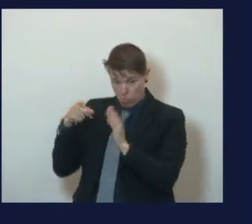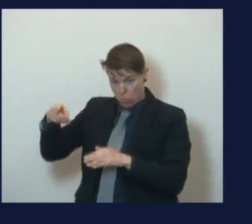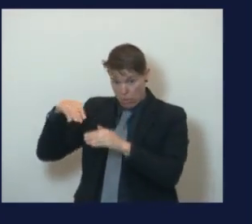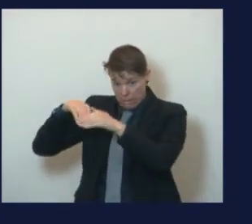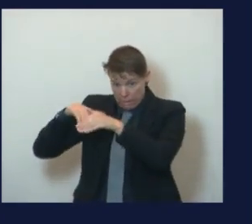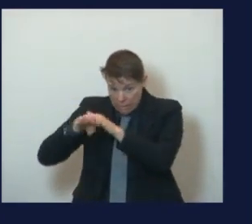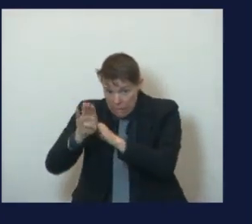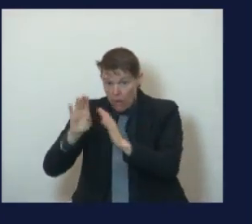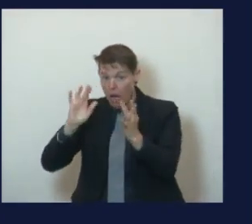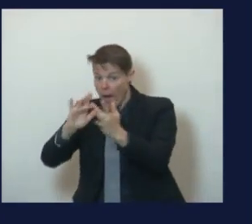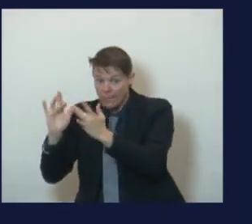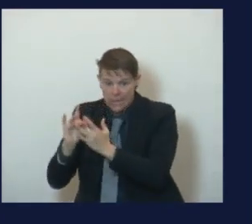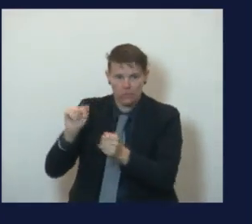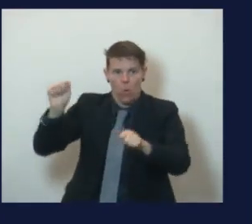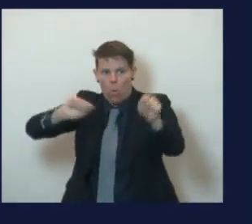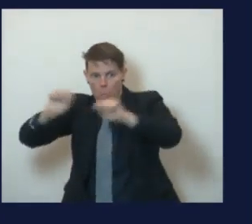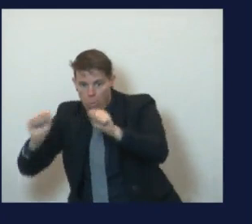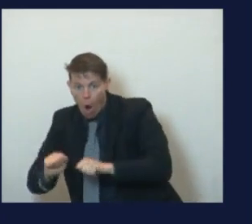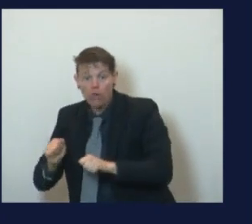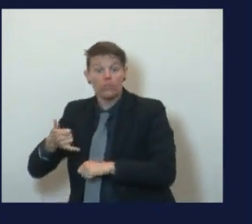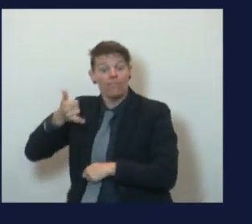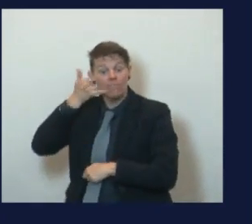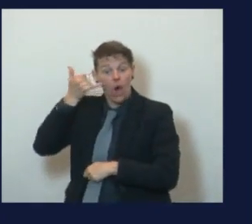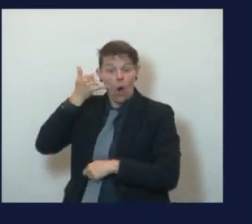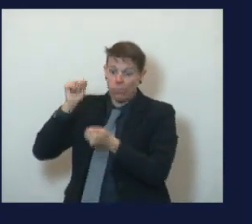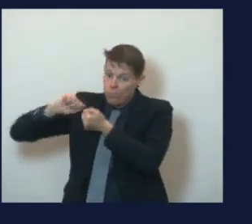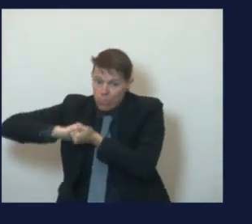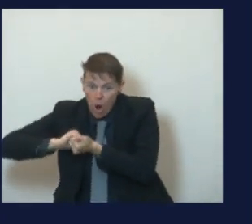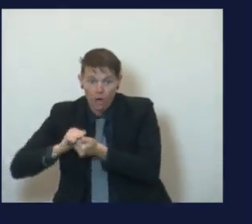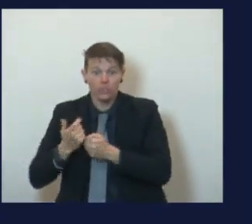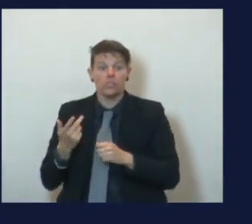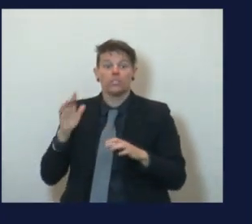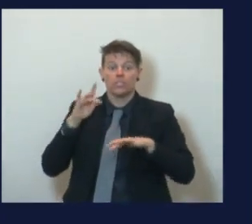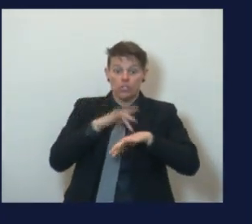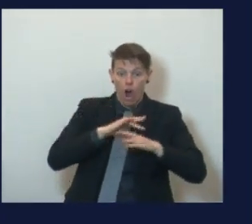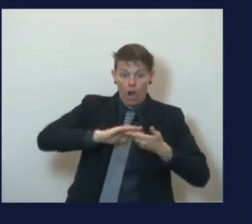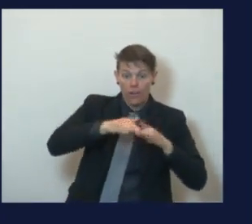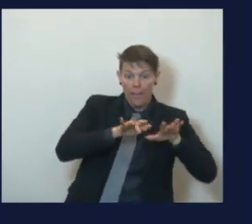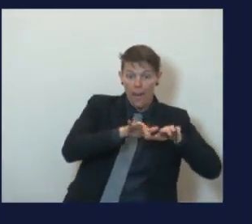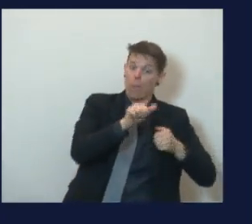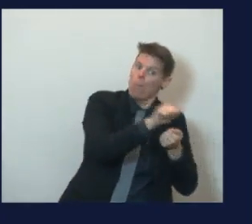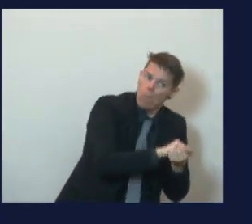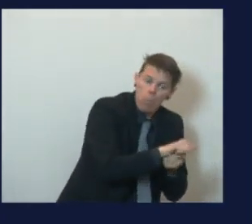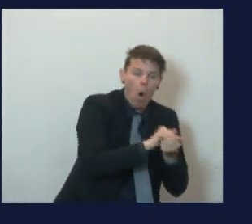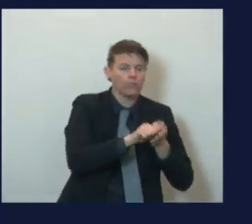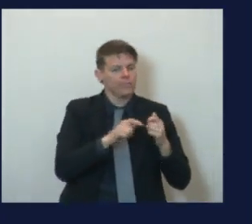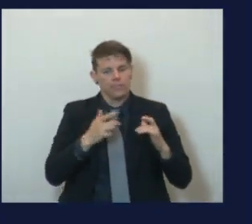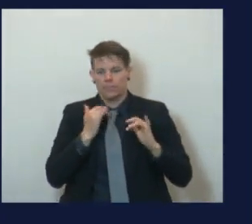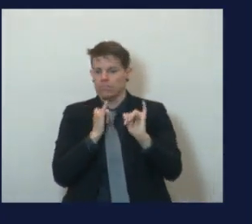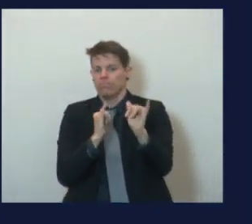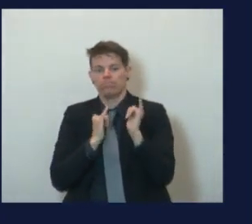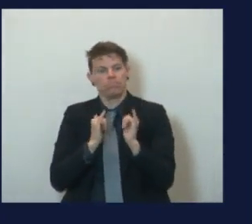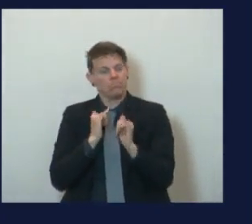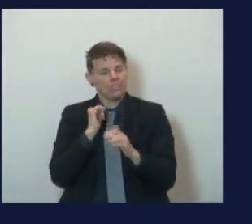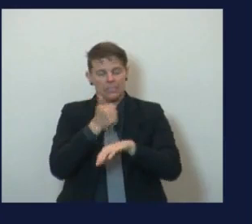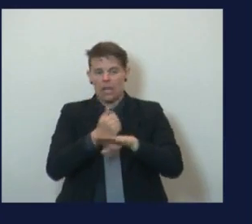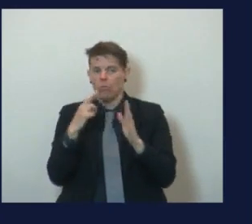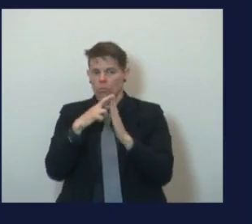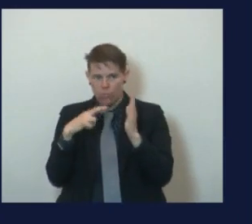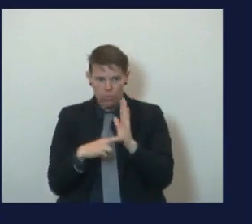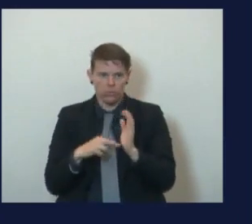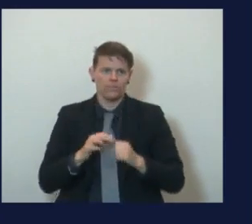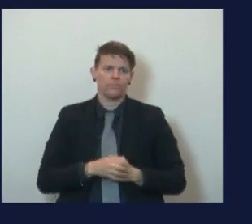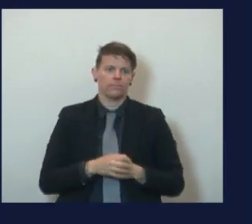IT IS A PRACTICE I REQUIRE BY THE STAFF, THAT I HAVE TO COME INTO, -- INTO SOME CONTACT WITH THAT WE DON’T DO OVER THE TELEPHONE.